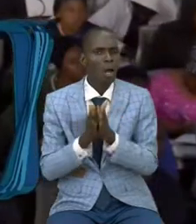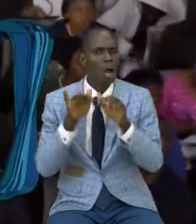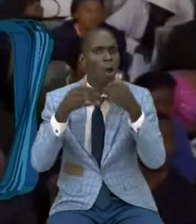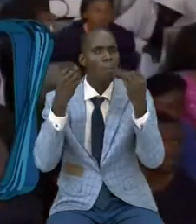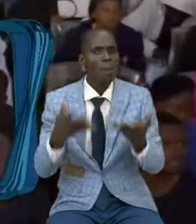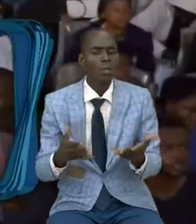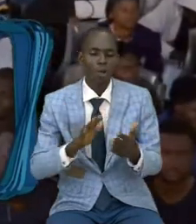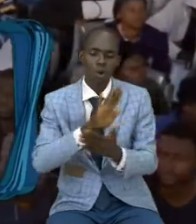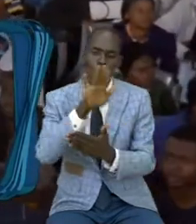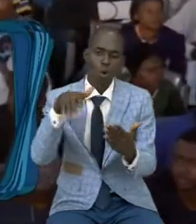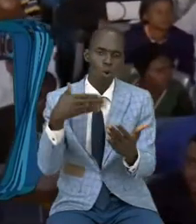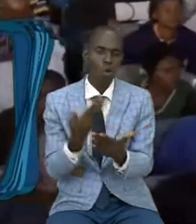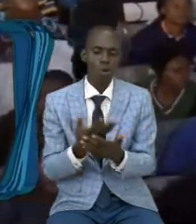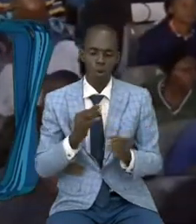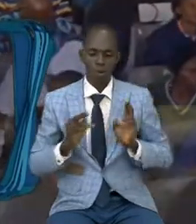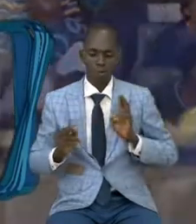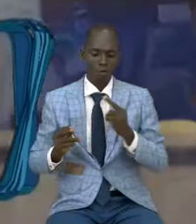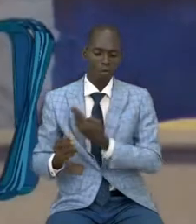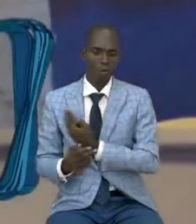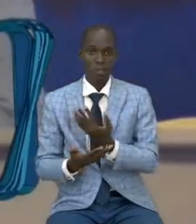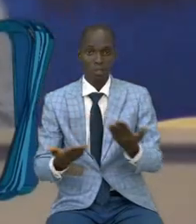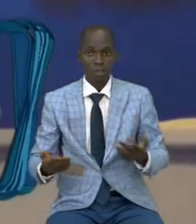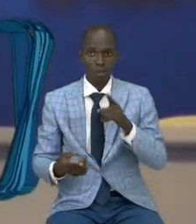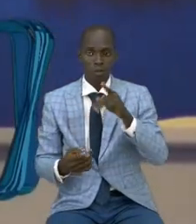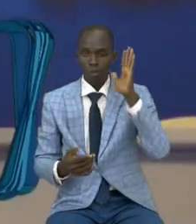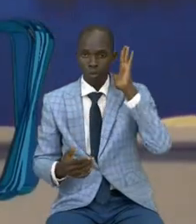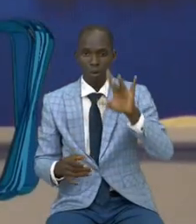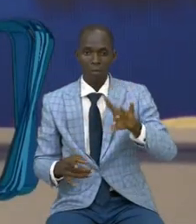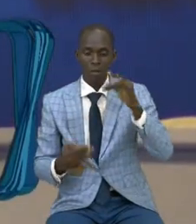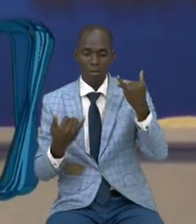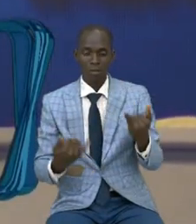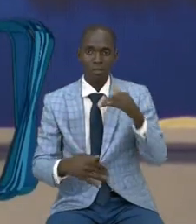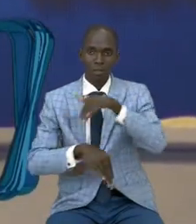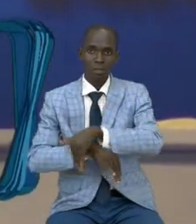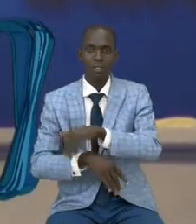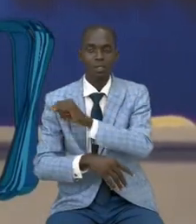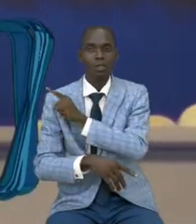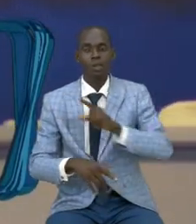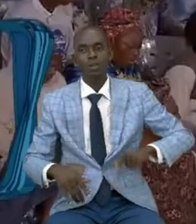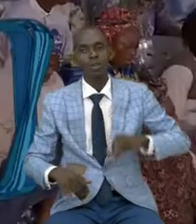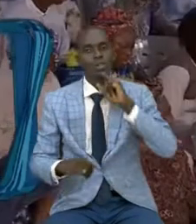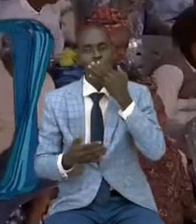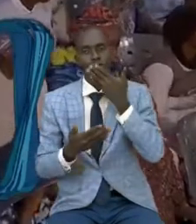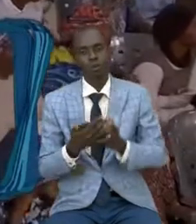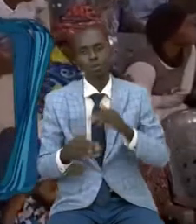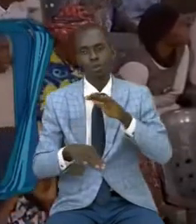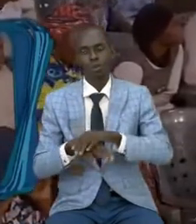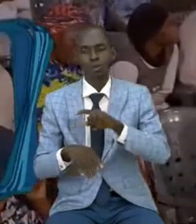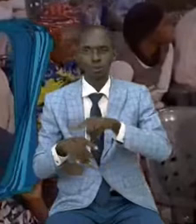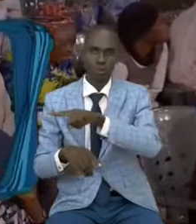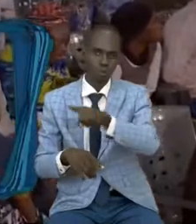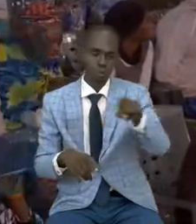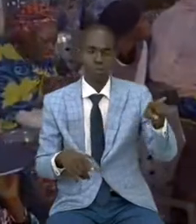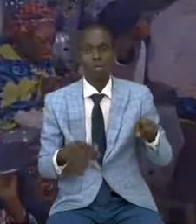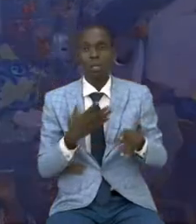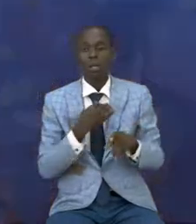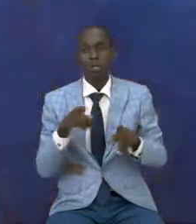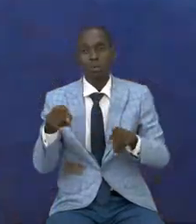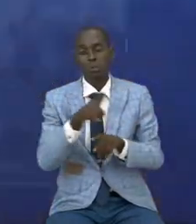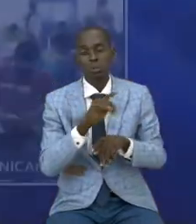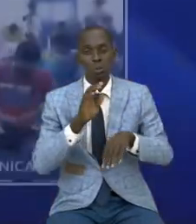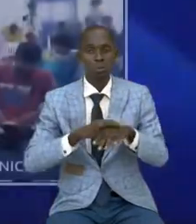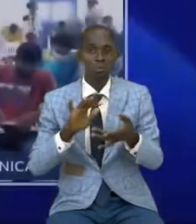all of us here you'll find tonight the lord is good unto you and those online wherever you are